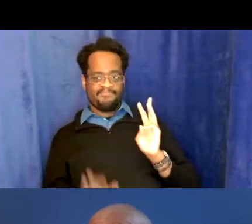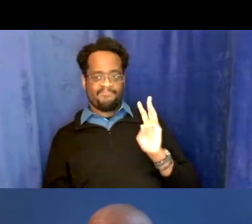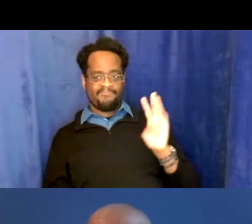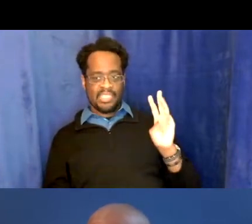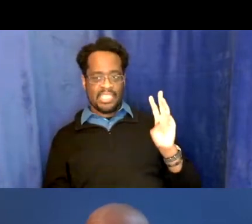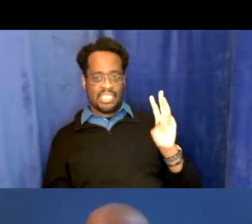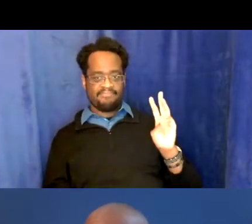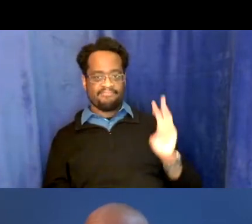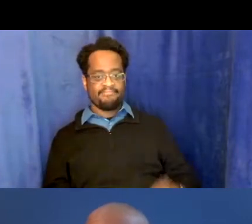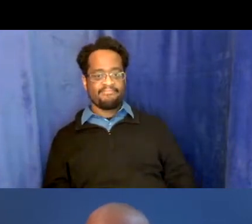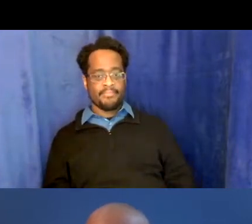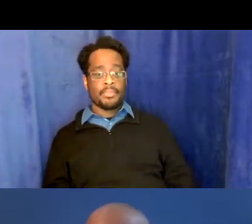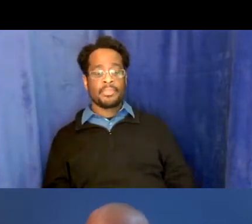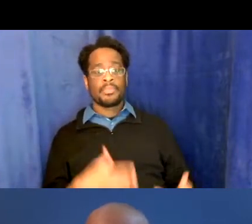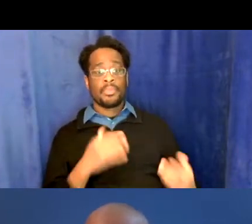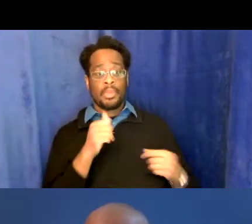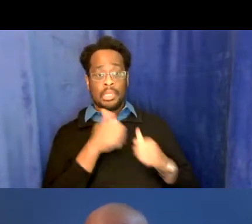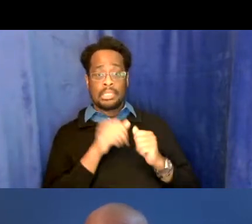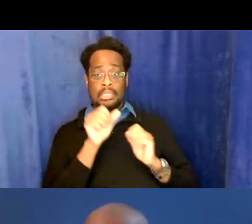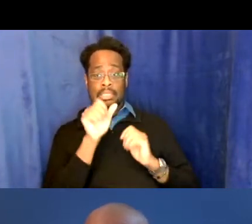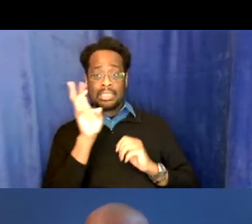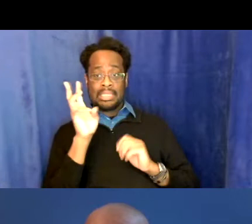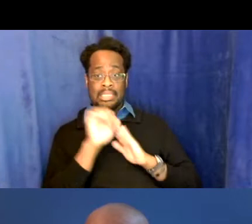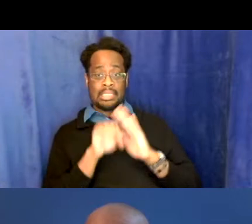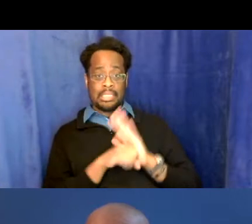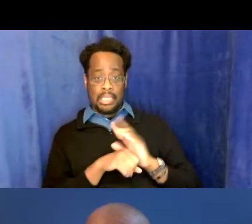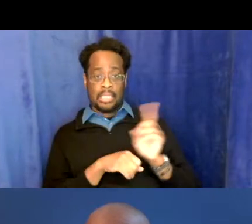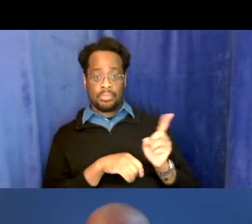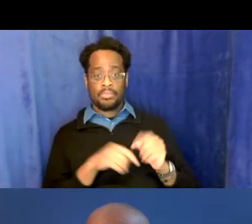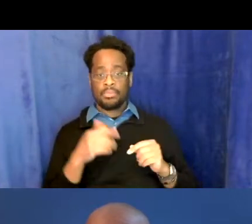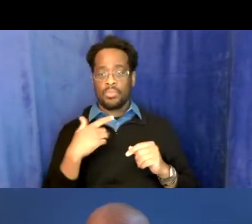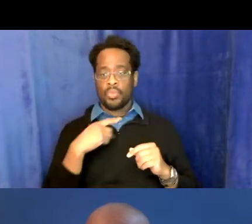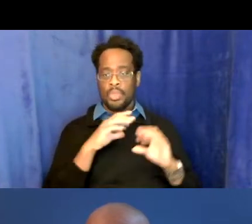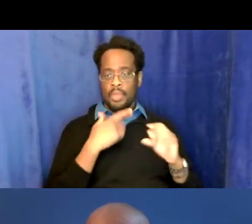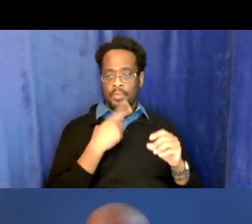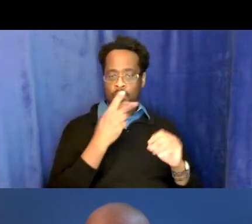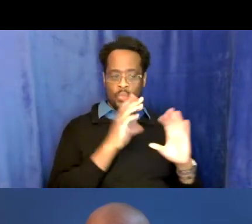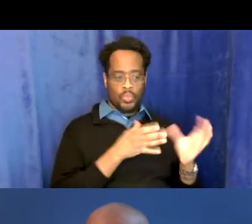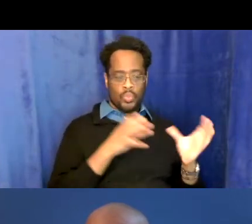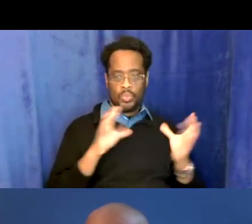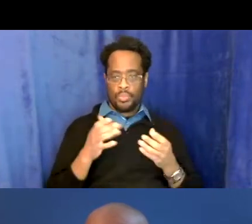no excuse me, we decided to do six states. Now each of the states that we went to we